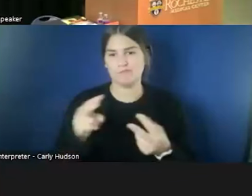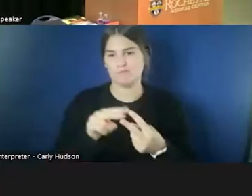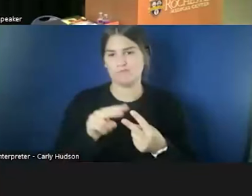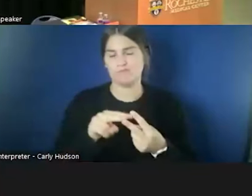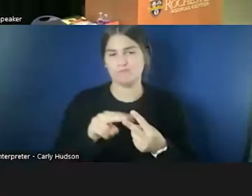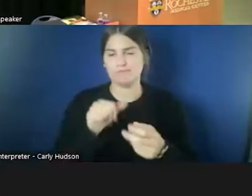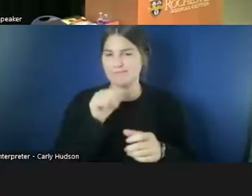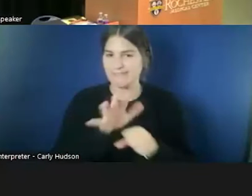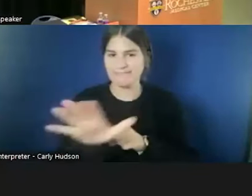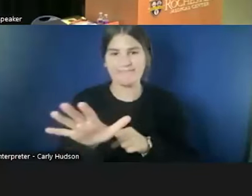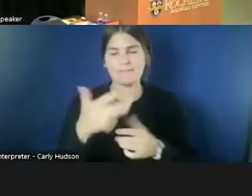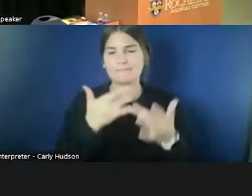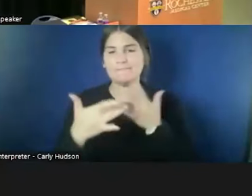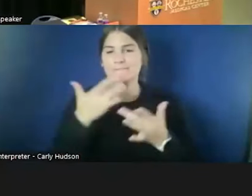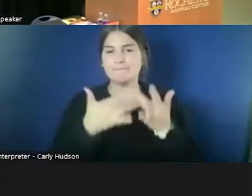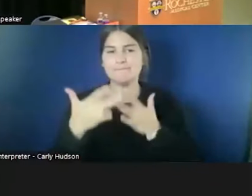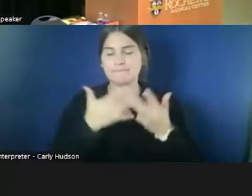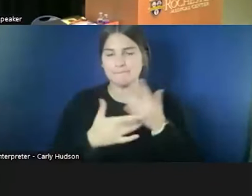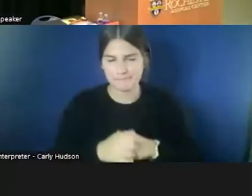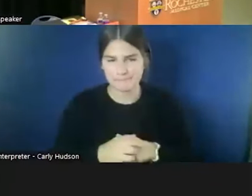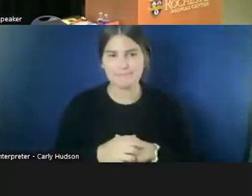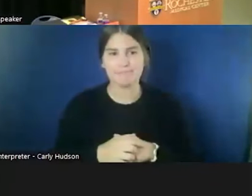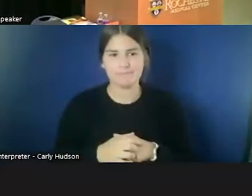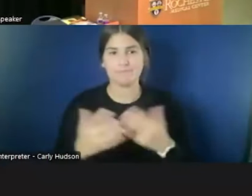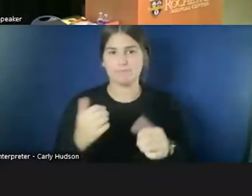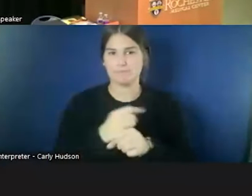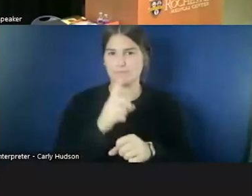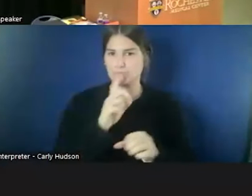us from being able to do this so we want to make sure that that those opportunities there for